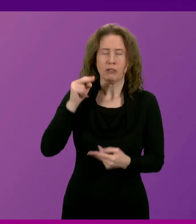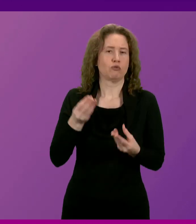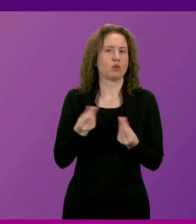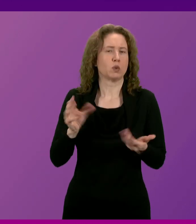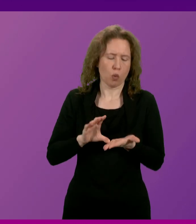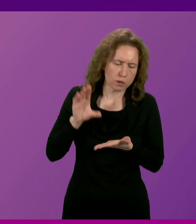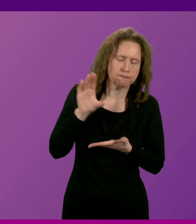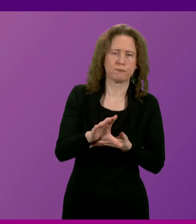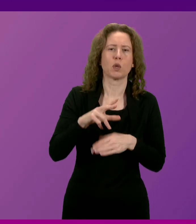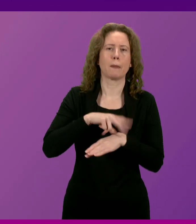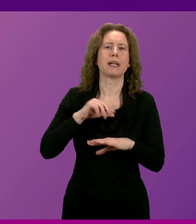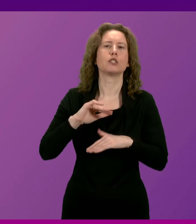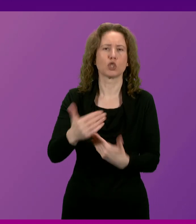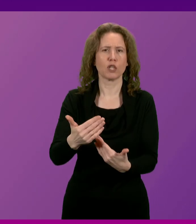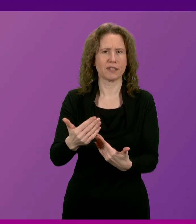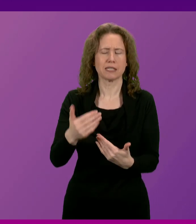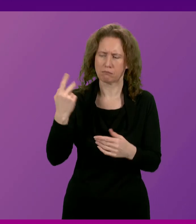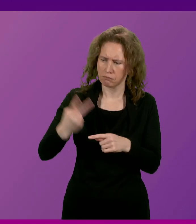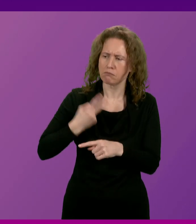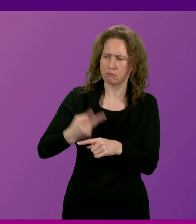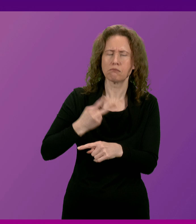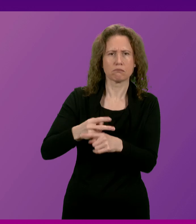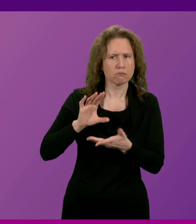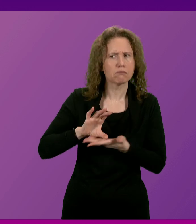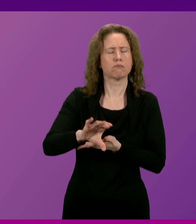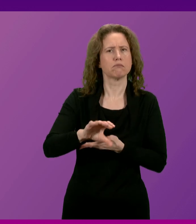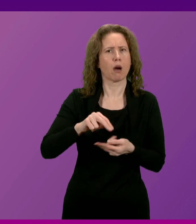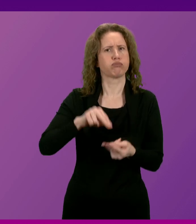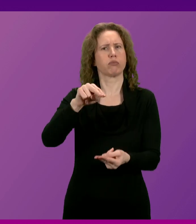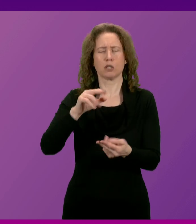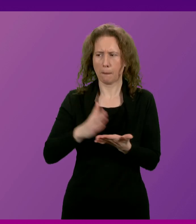for the police service on a constant basis to ensure that we have effective